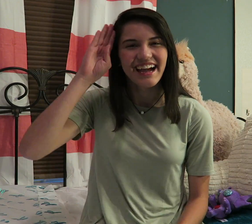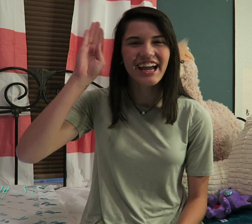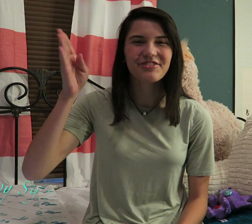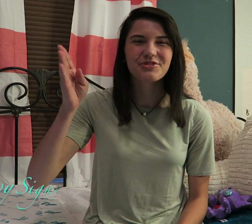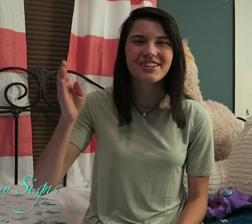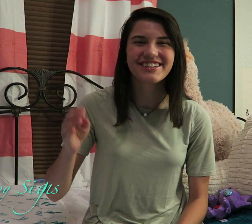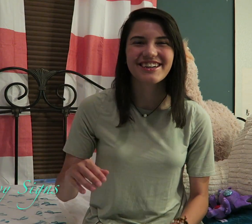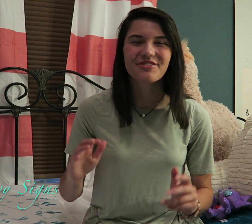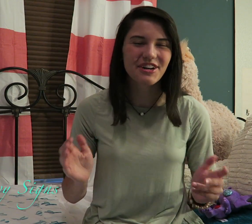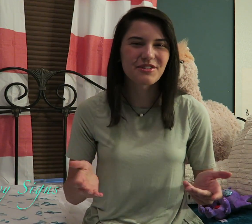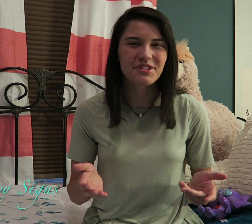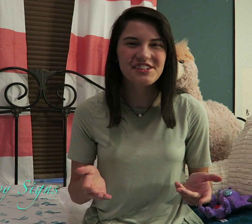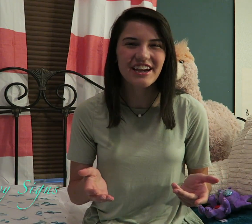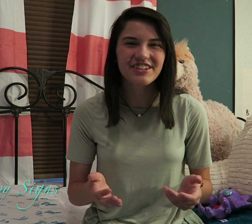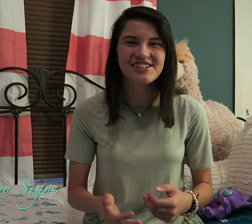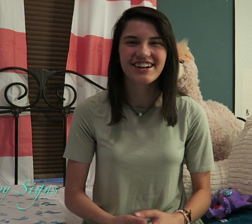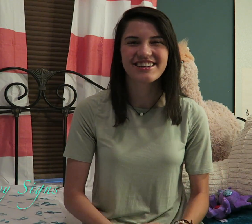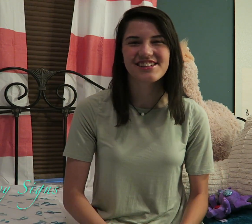Hey everyone, welcome to Savvy Signs!